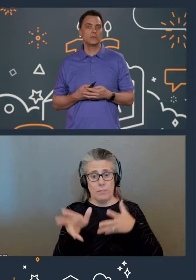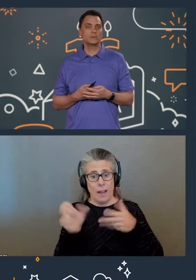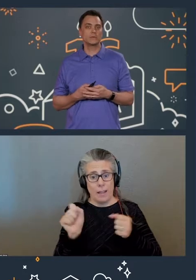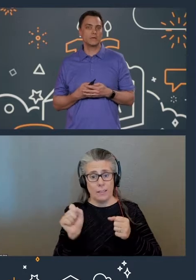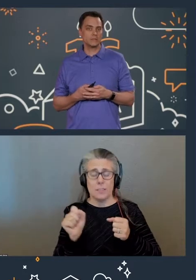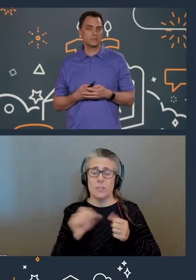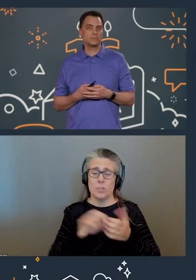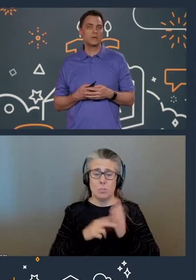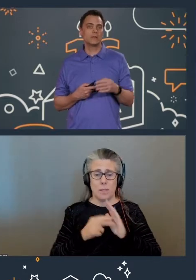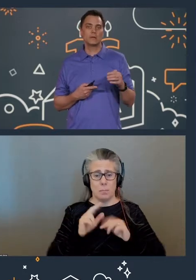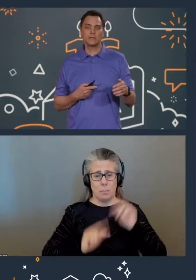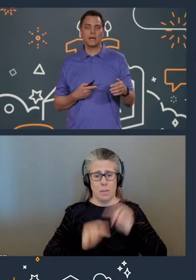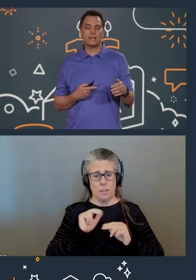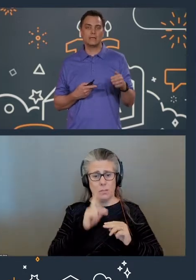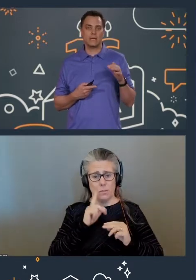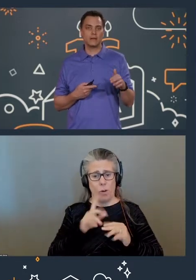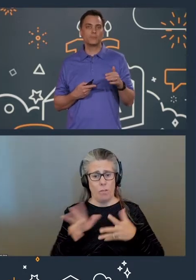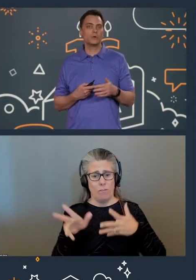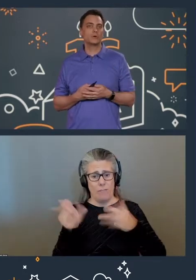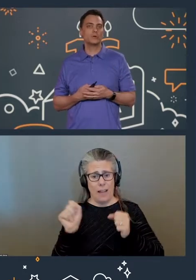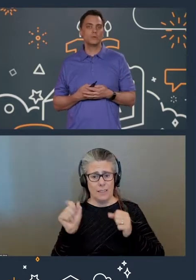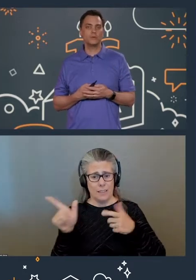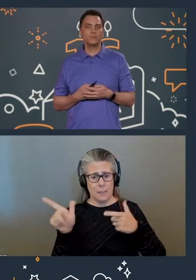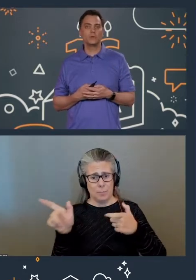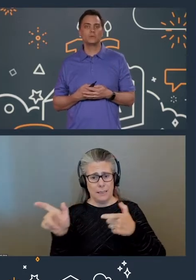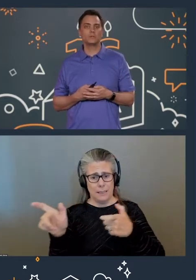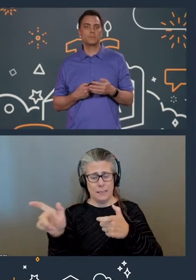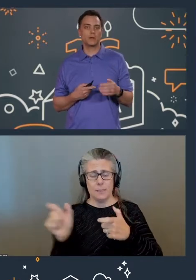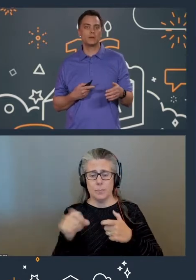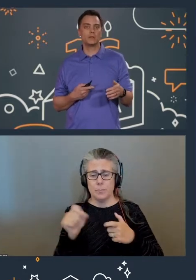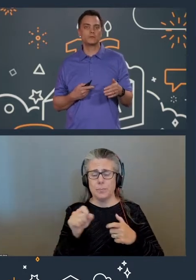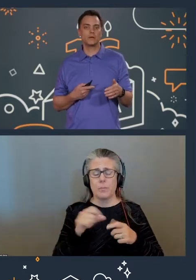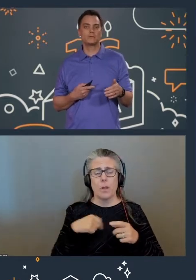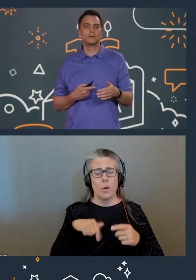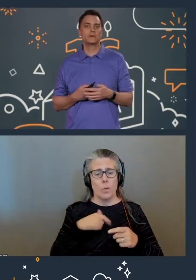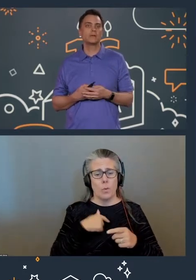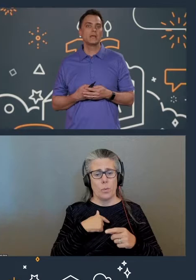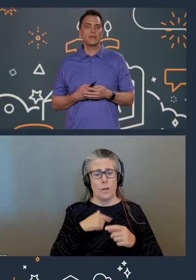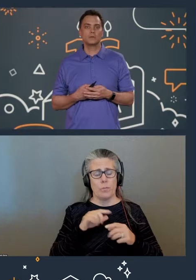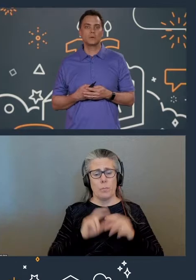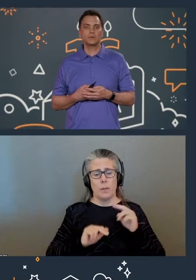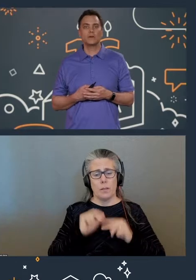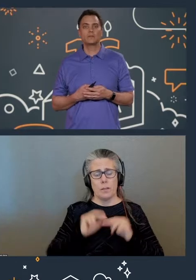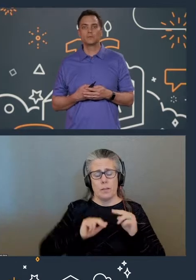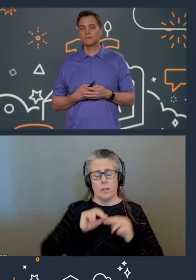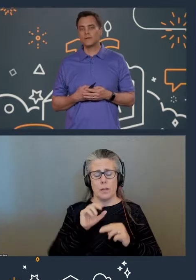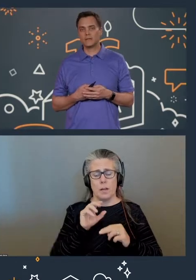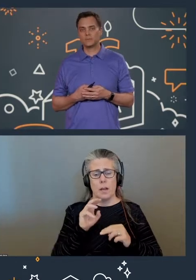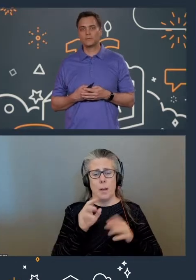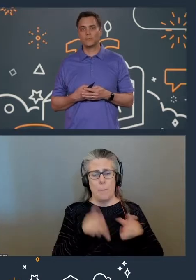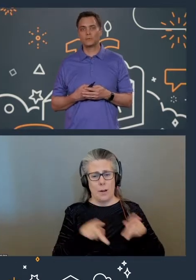We use a custom native protocol that we've built. It's parallel transfers, and so it provides really fast performance